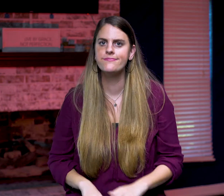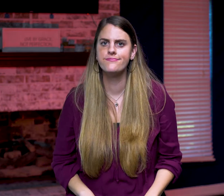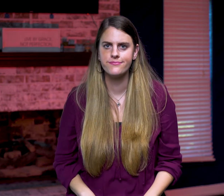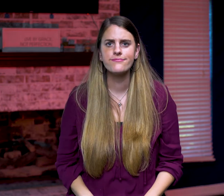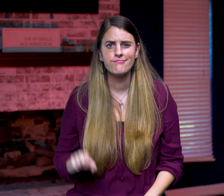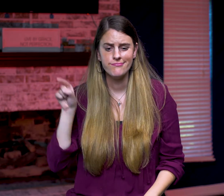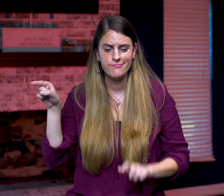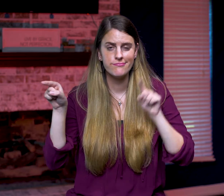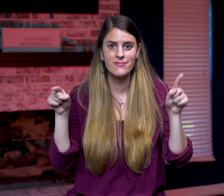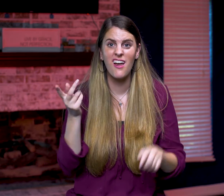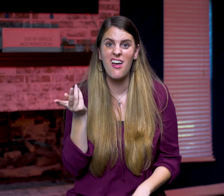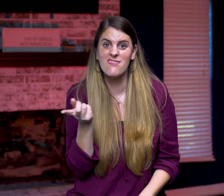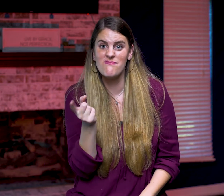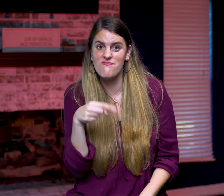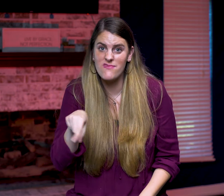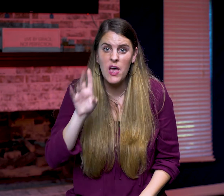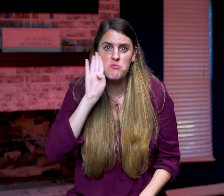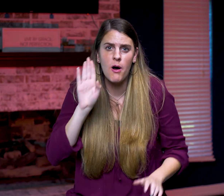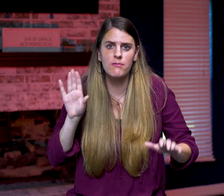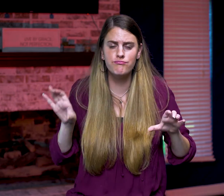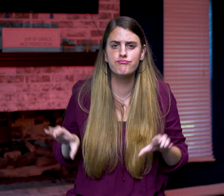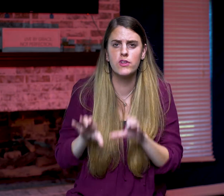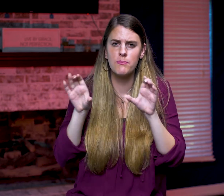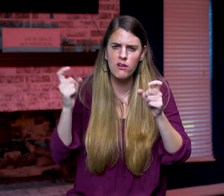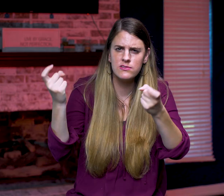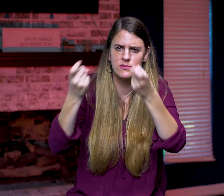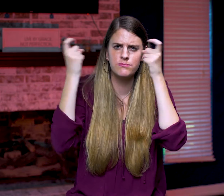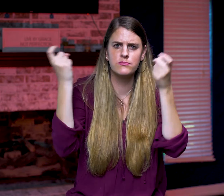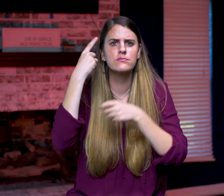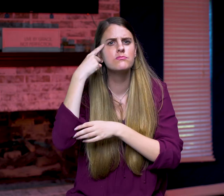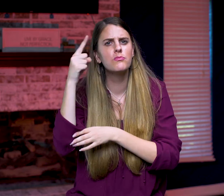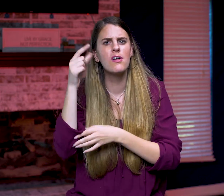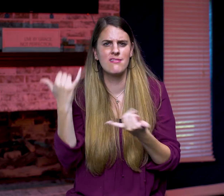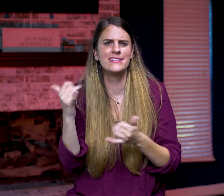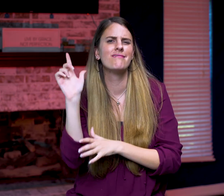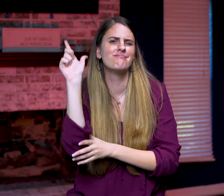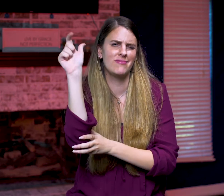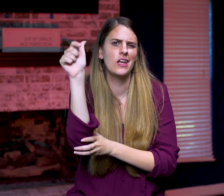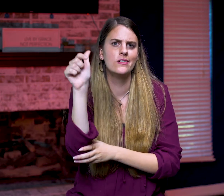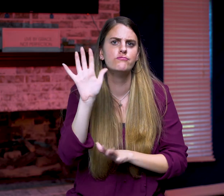They’ll perform the ceremony for this later